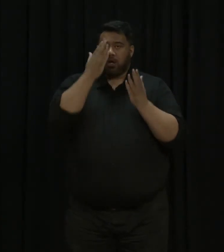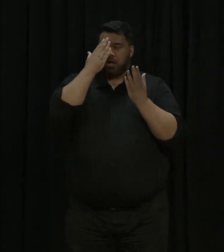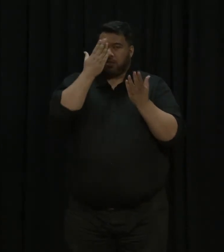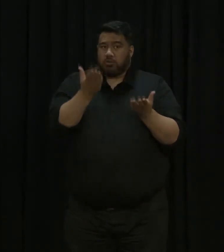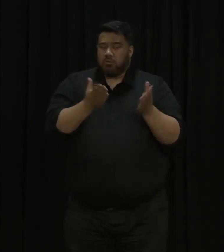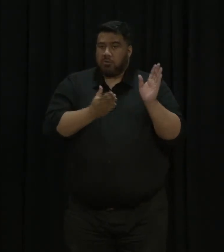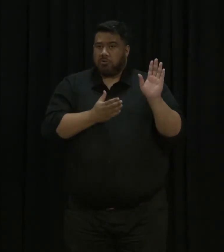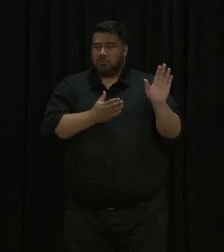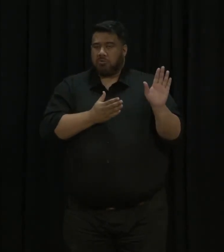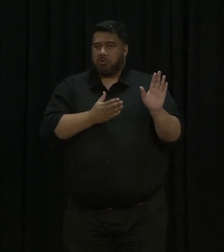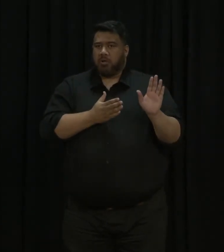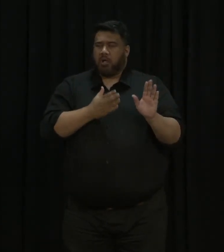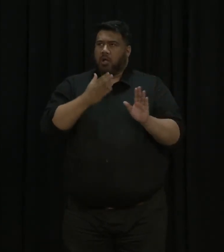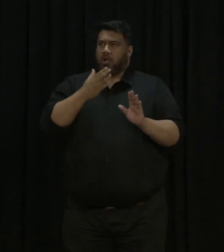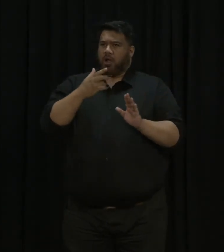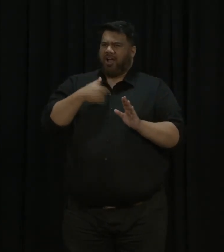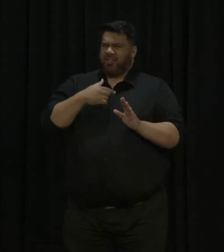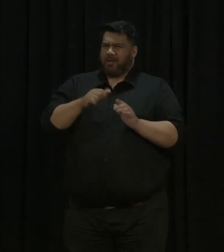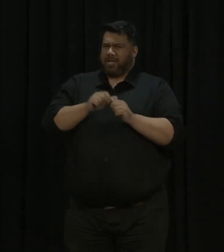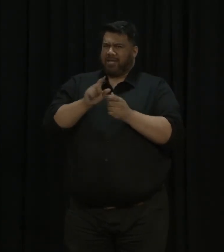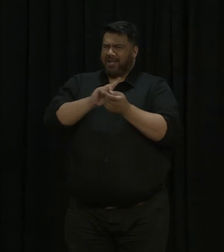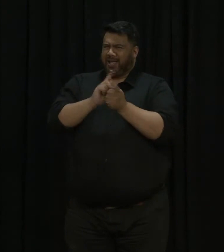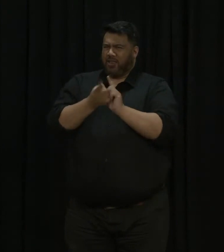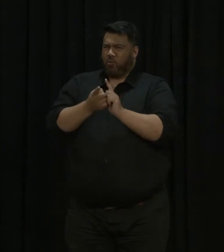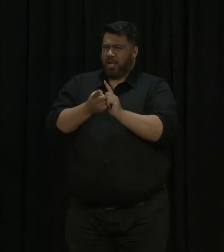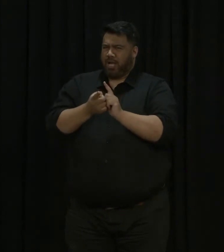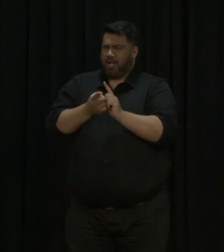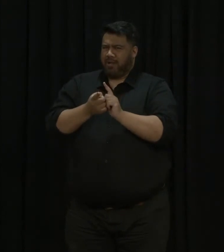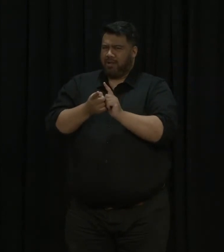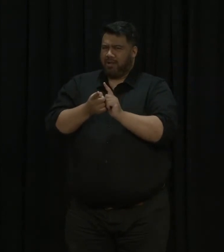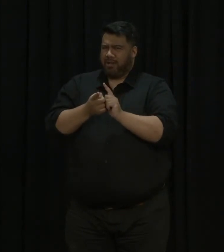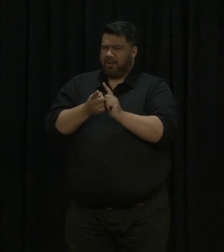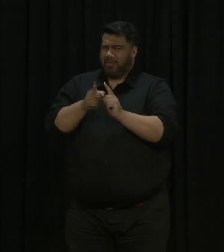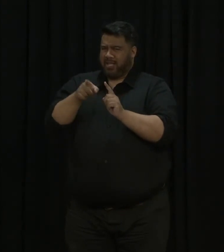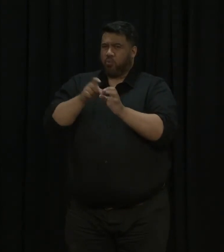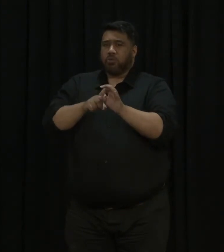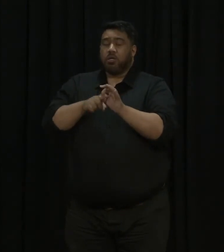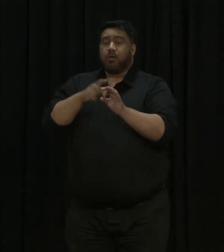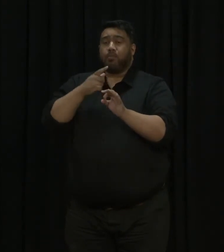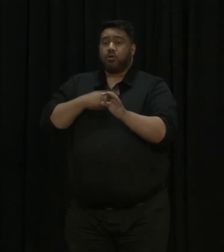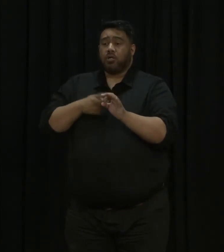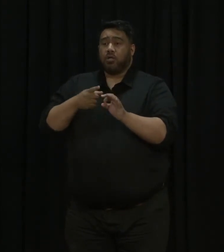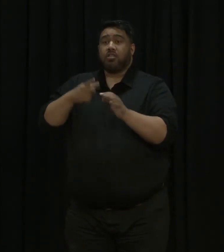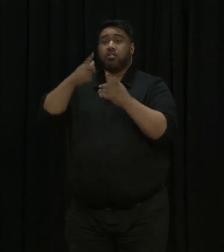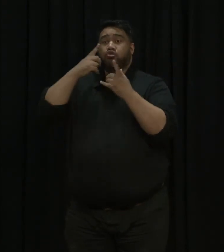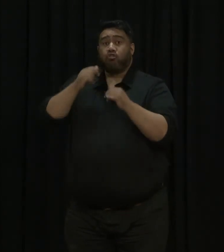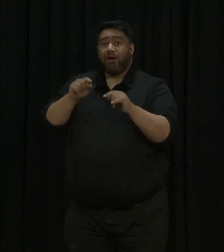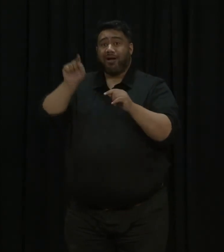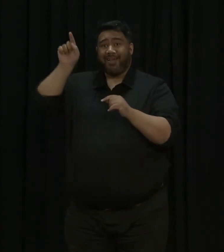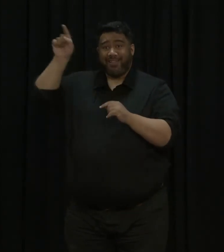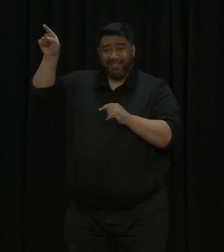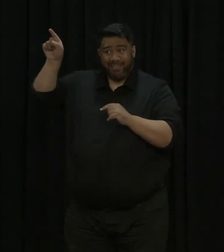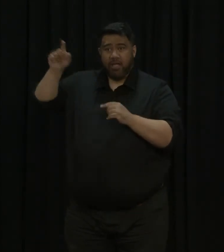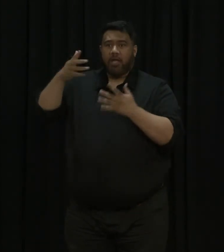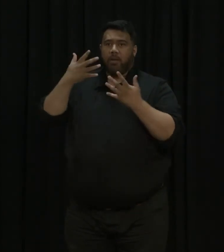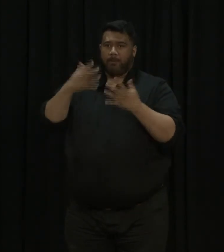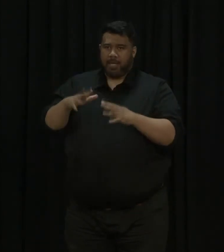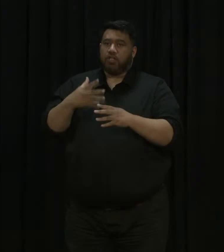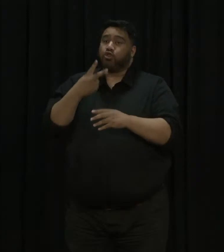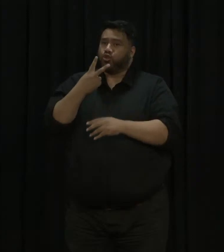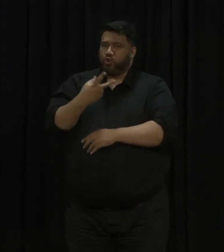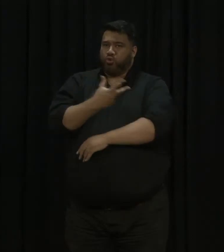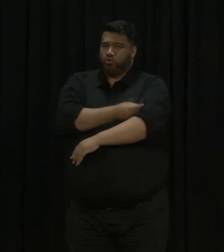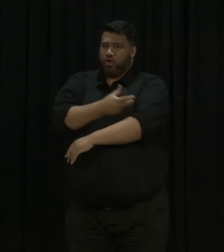can't speak to why the UK has